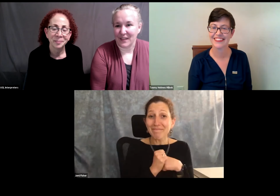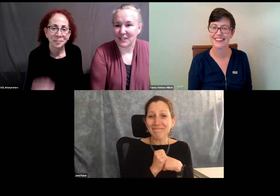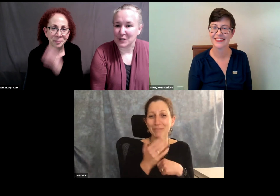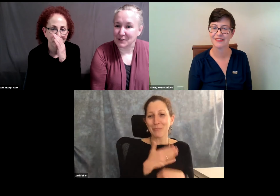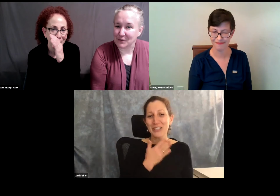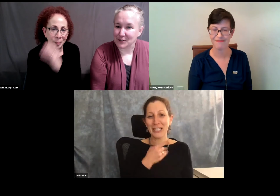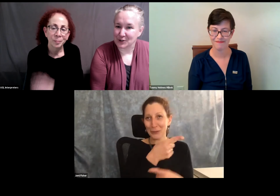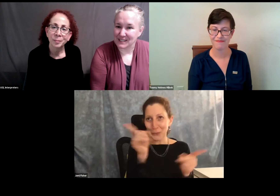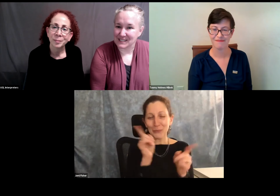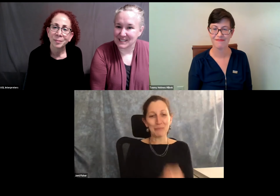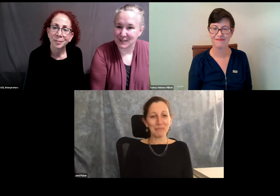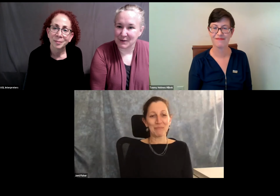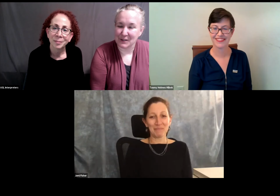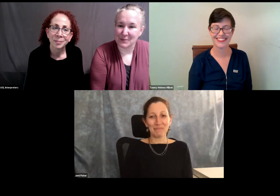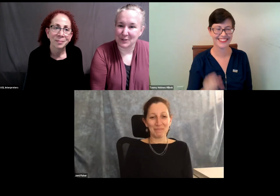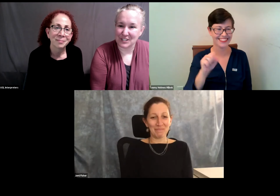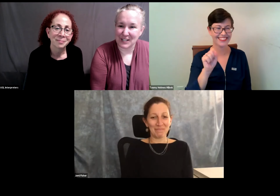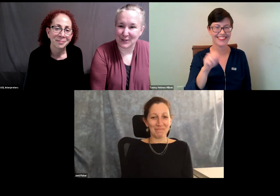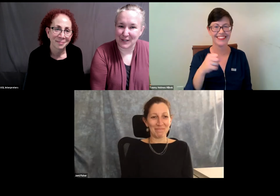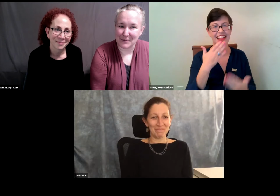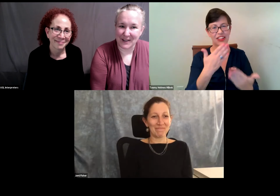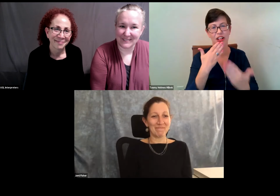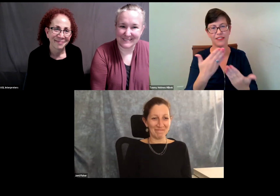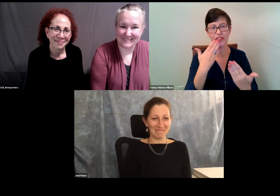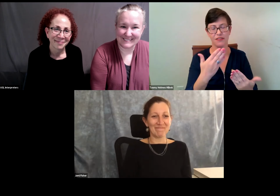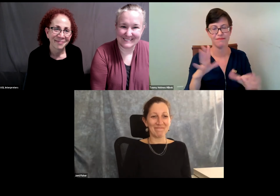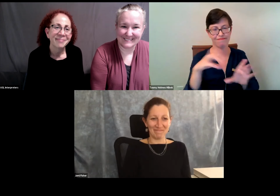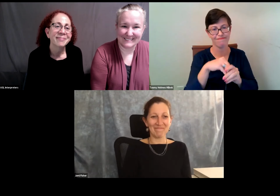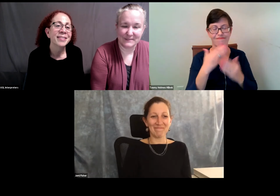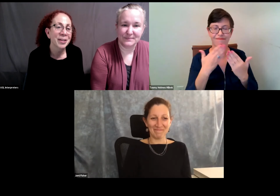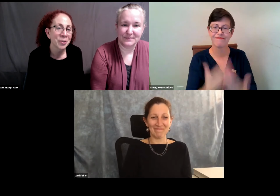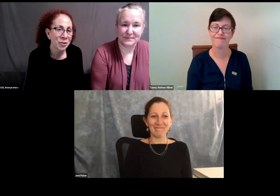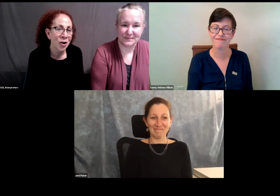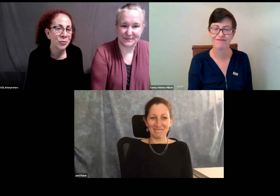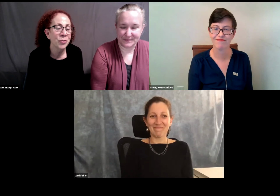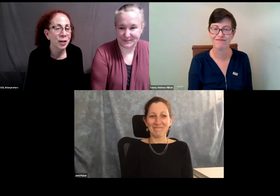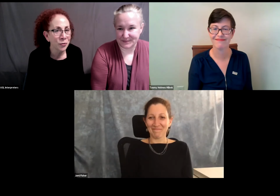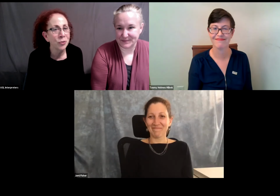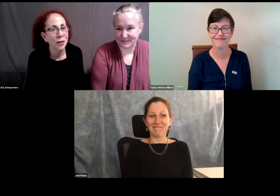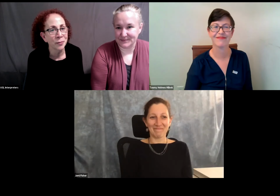you to everyone for joining us this evening we really appreciate you for coming out. Thank you to all of you, thank you for your involvement.